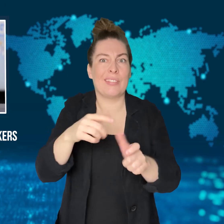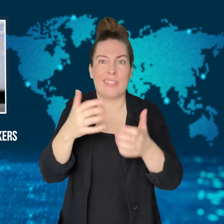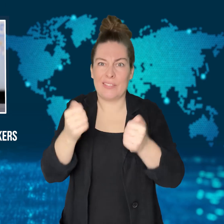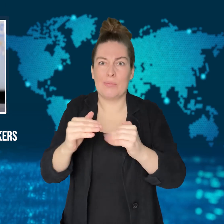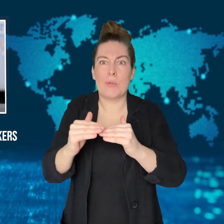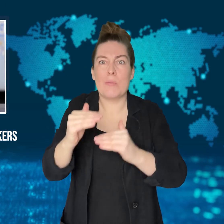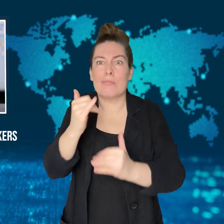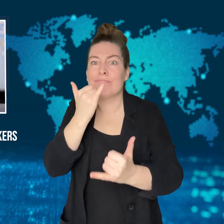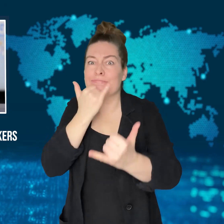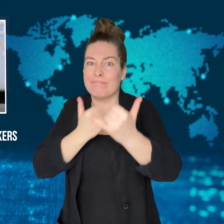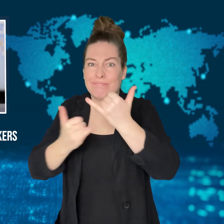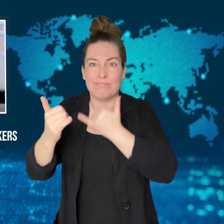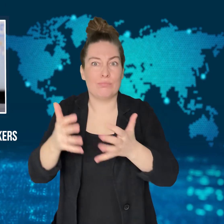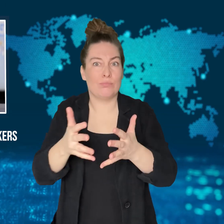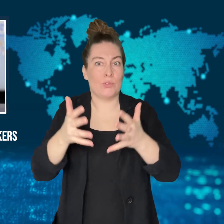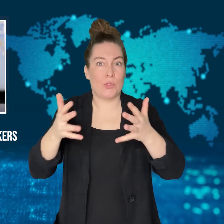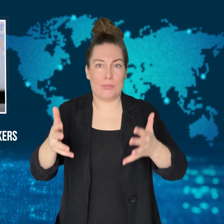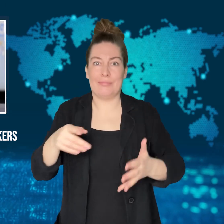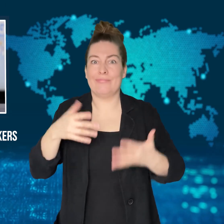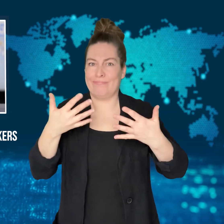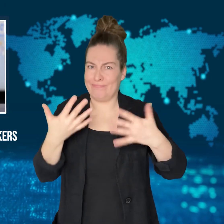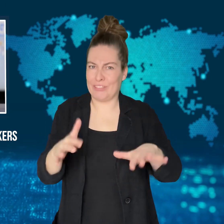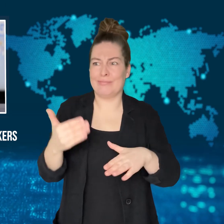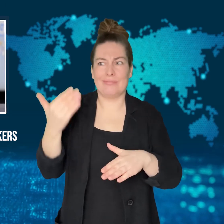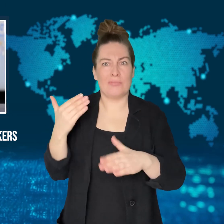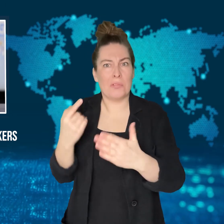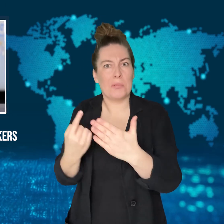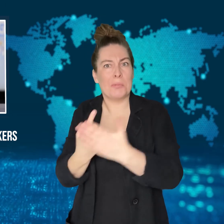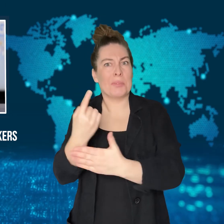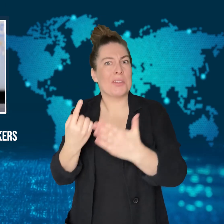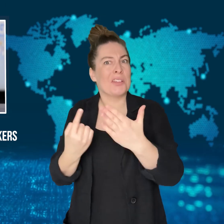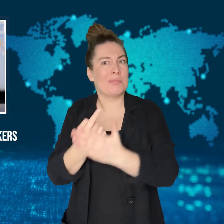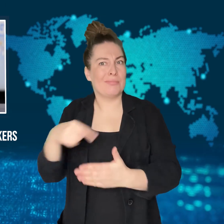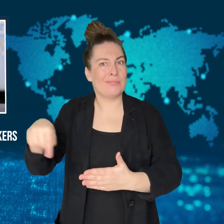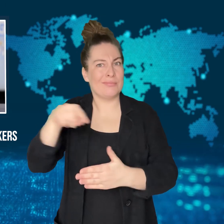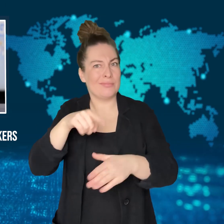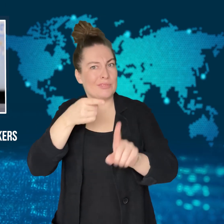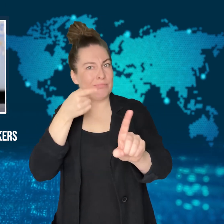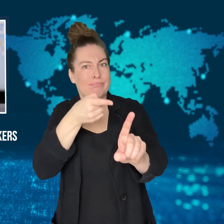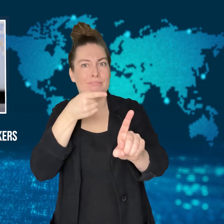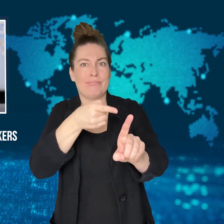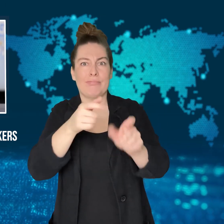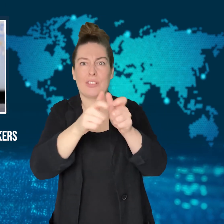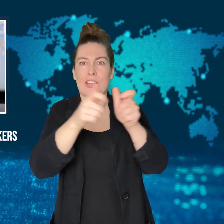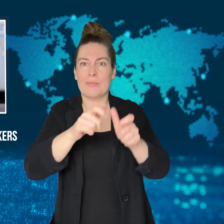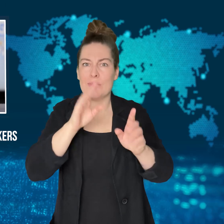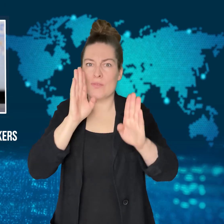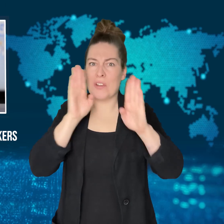The company was accused of